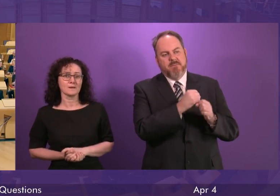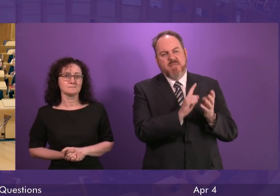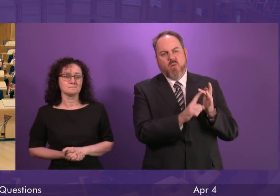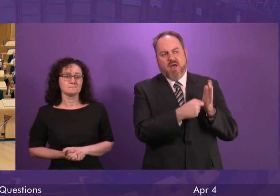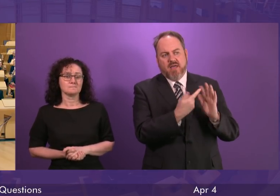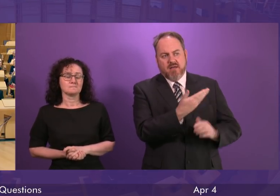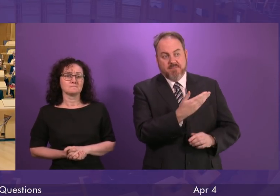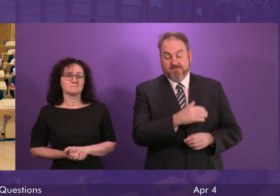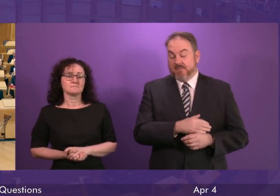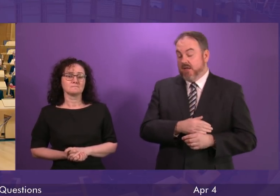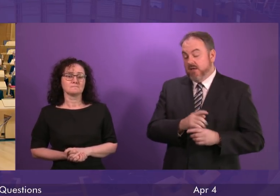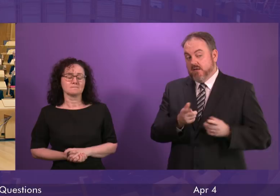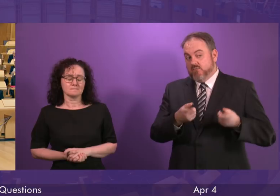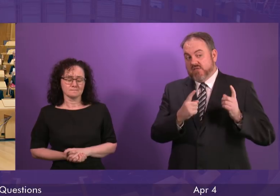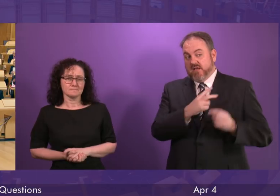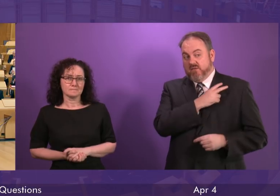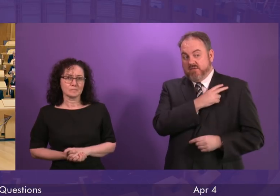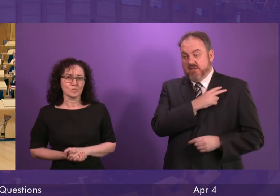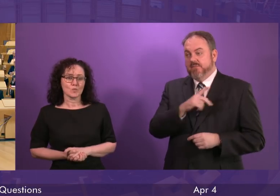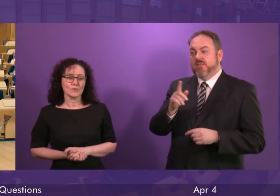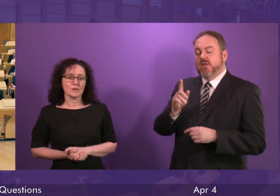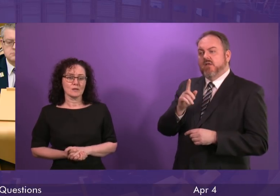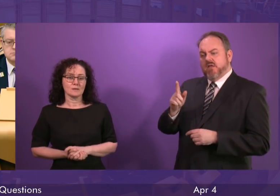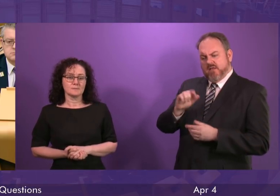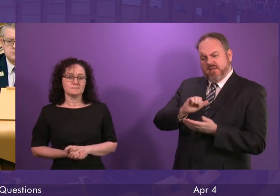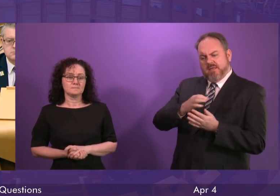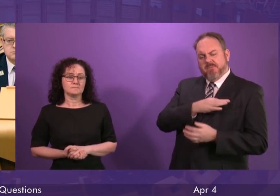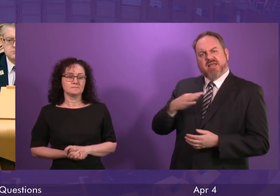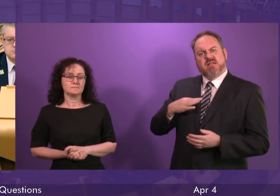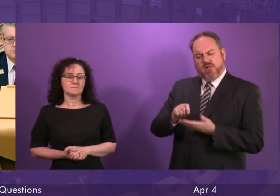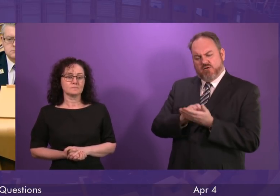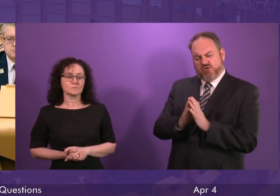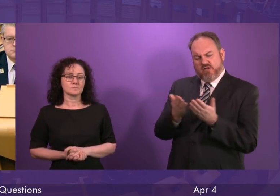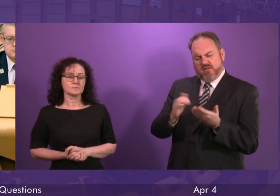Ruth Maguire (Cunninghame South) (SNP): A study published in The BMJ links the introduction